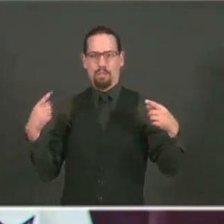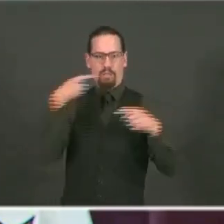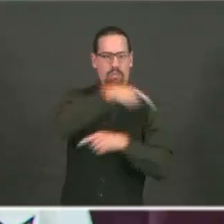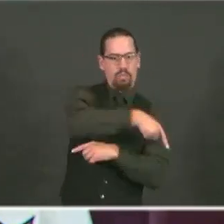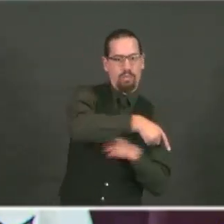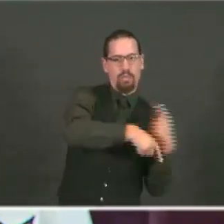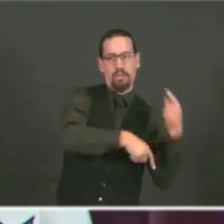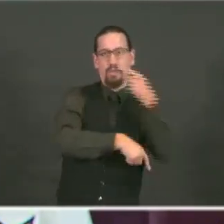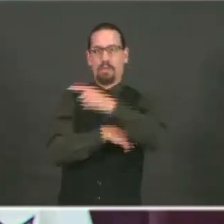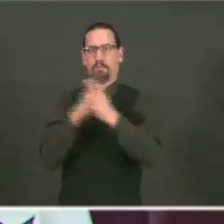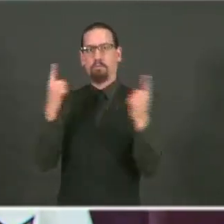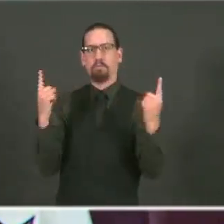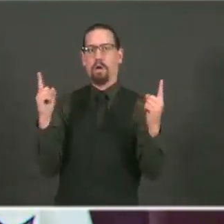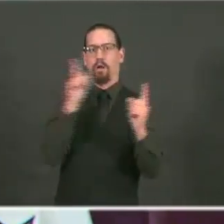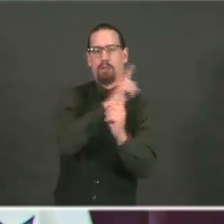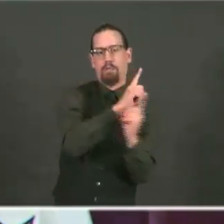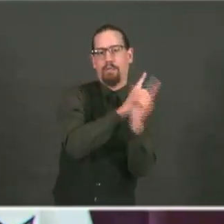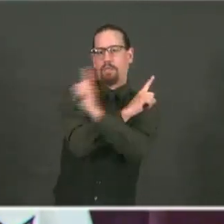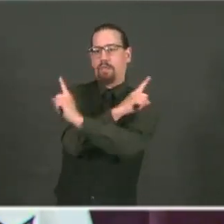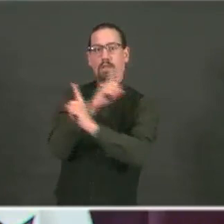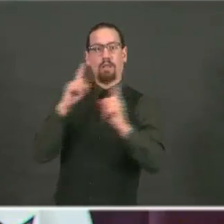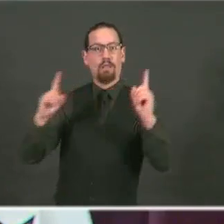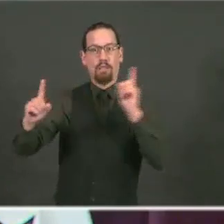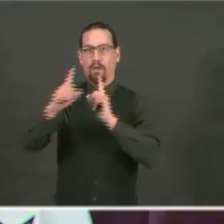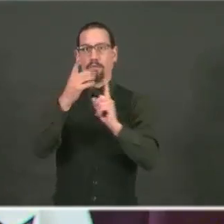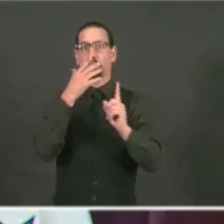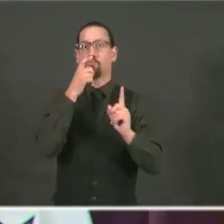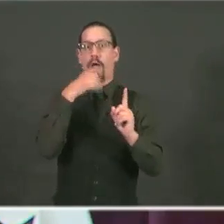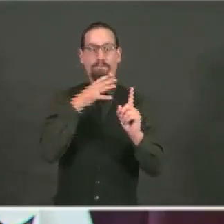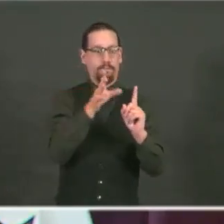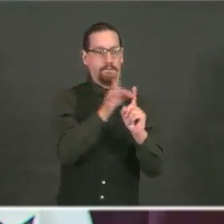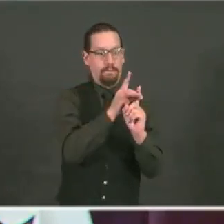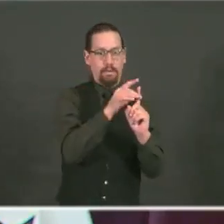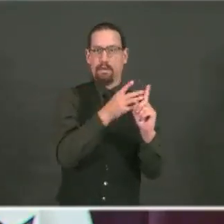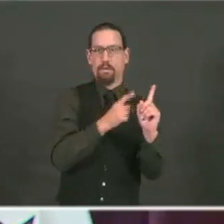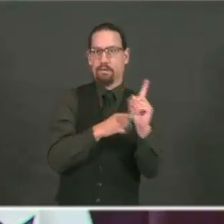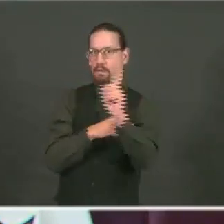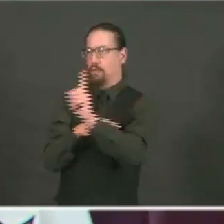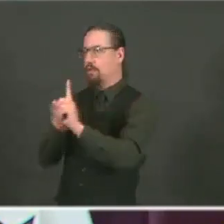LAWN, AND BEFORE YOU KNOW IT WE HAVE A FULL-FLEDGED OUTBREAK ON OUR HANDS.